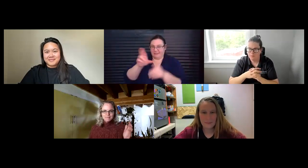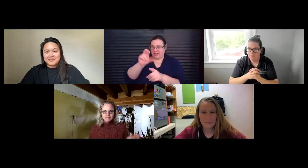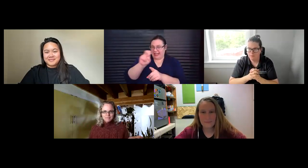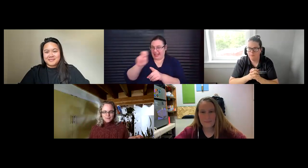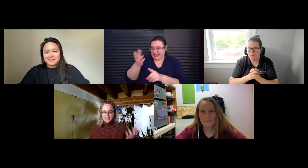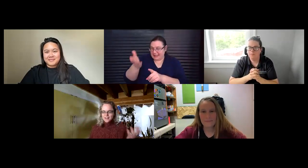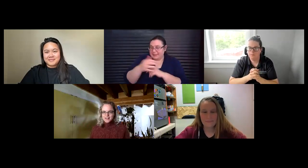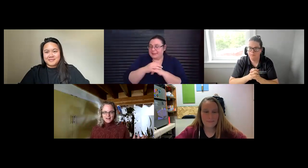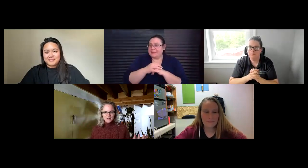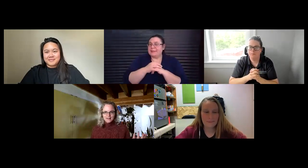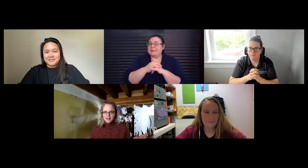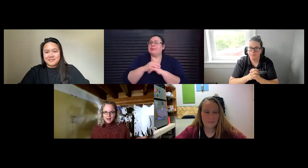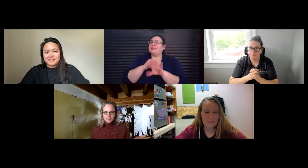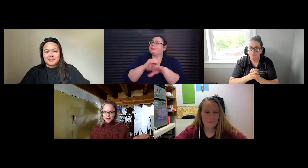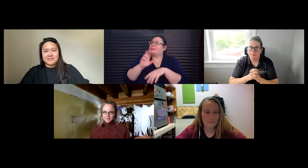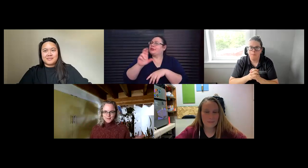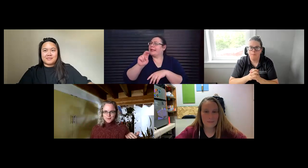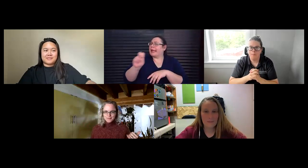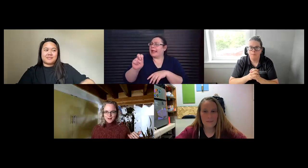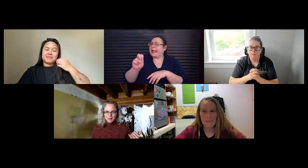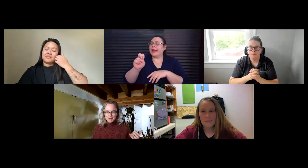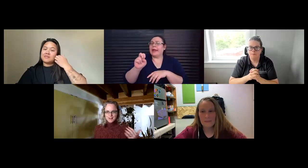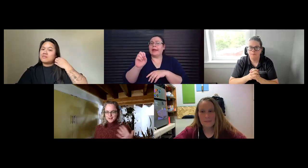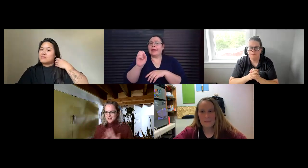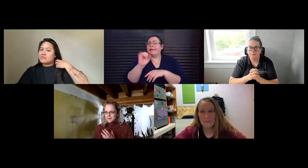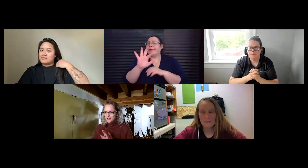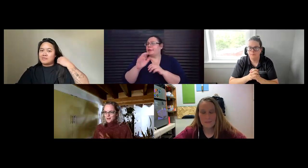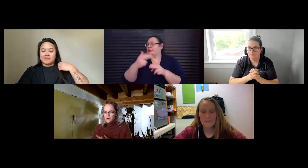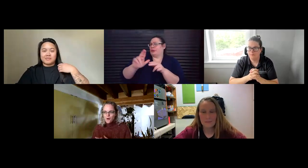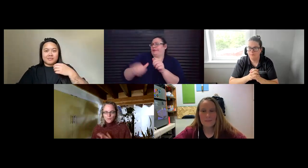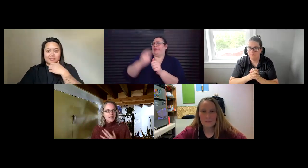Renee, just a couple short follow up questions for you.